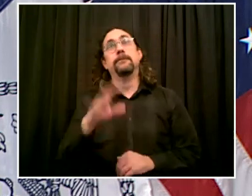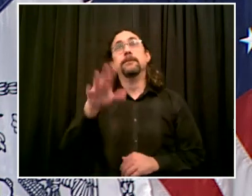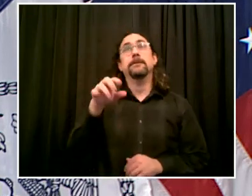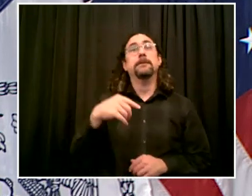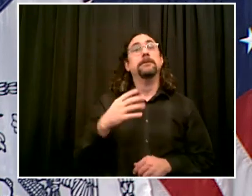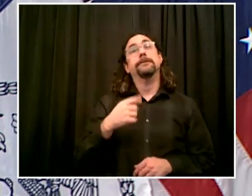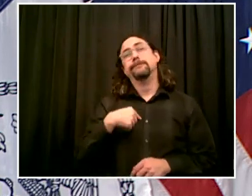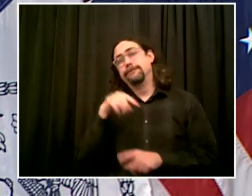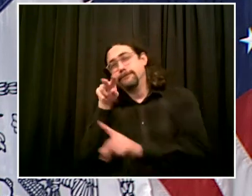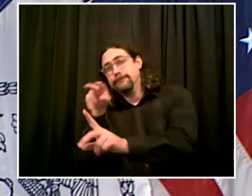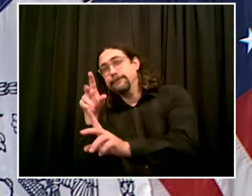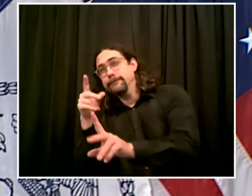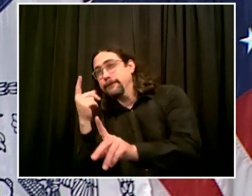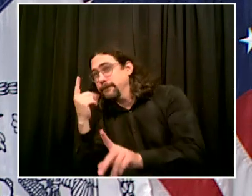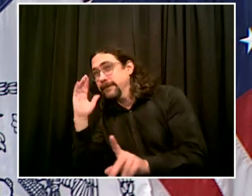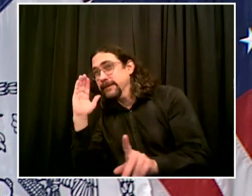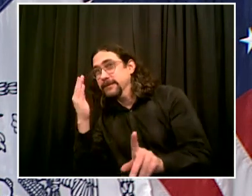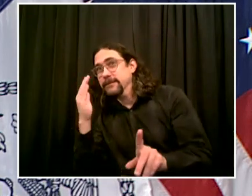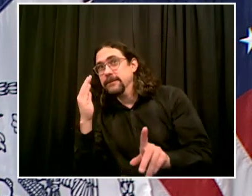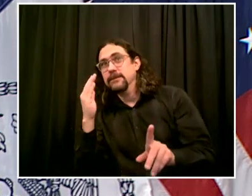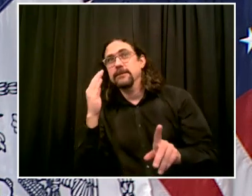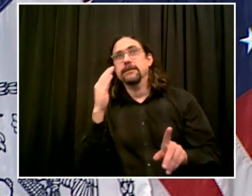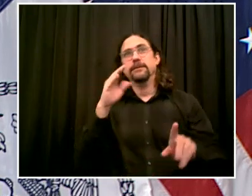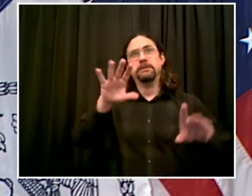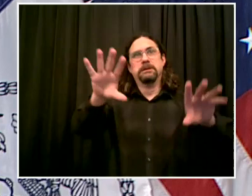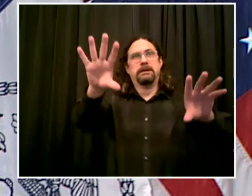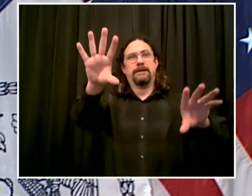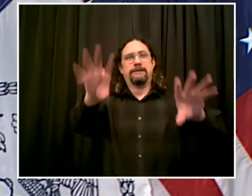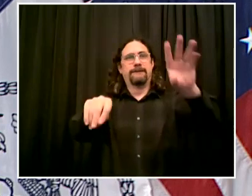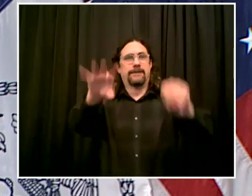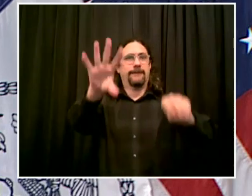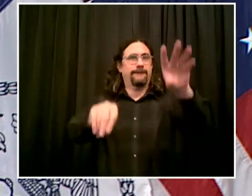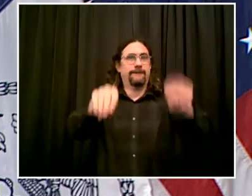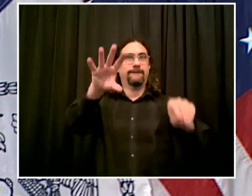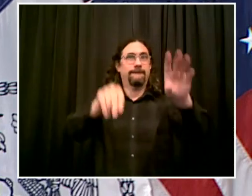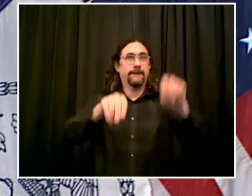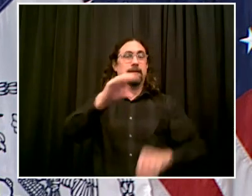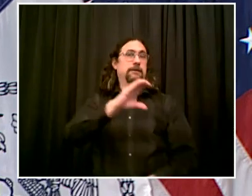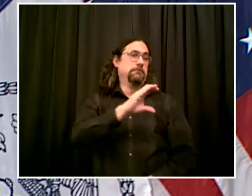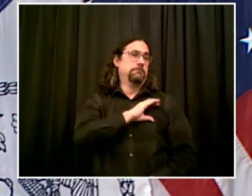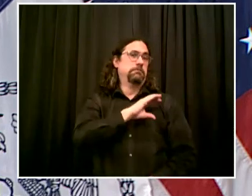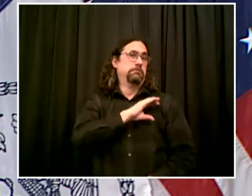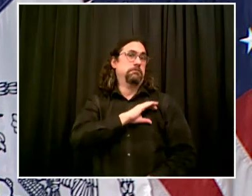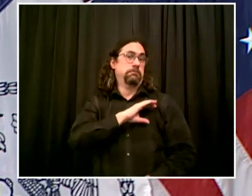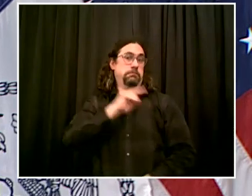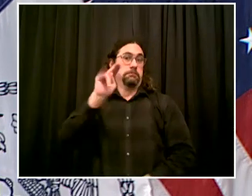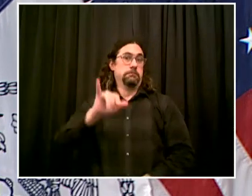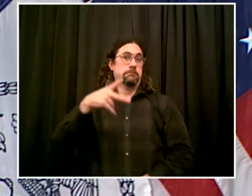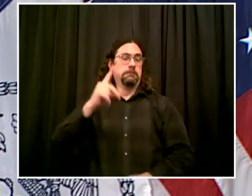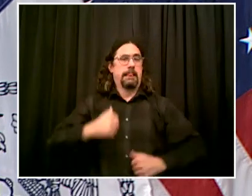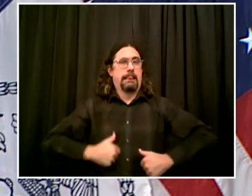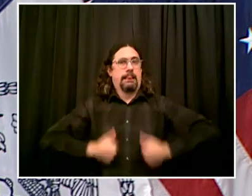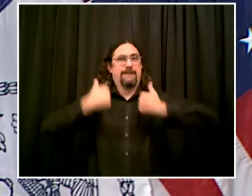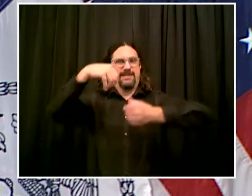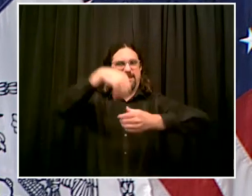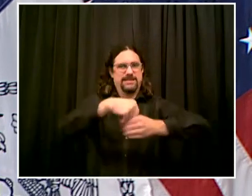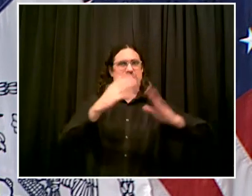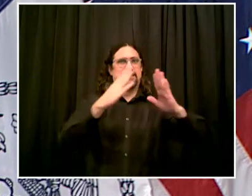YORK RESIDENTS. WE ARE GETTING CLOSER TO A POINT WHERE WE HAVE THE EXACT NUMBERS.